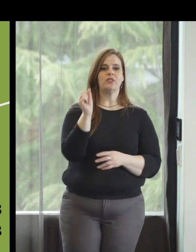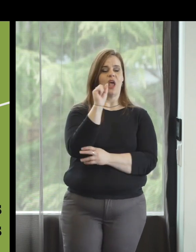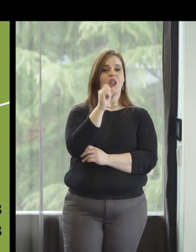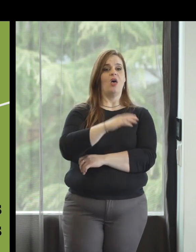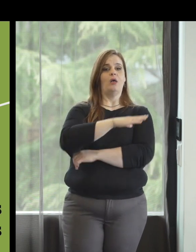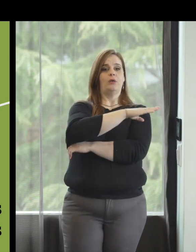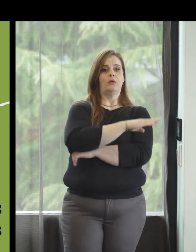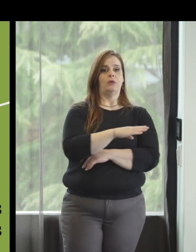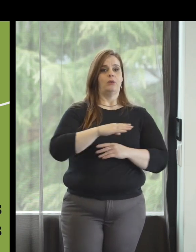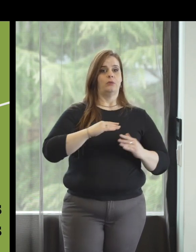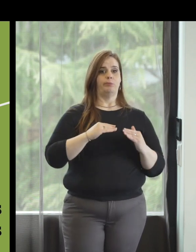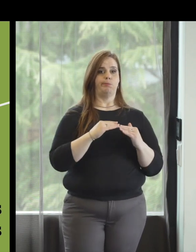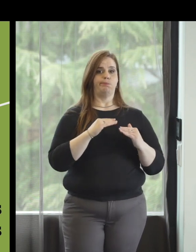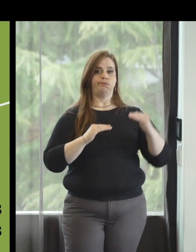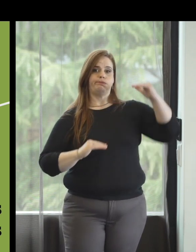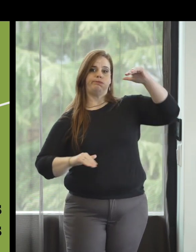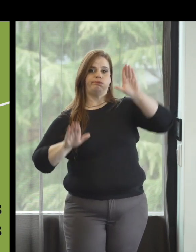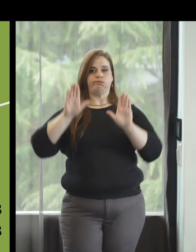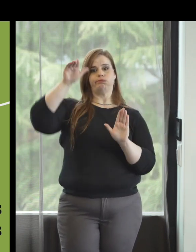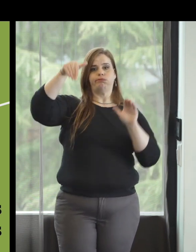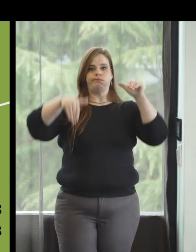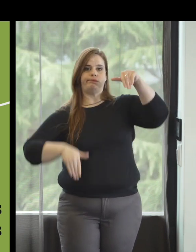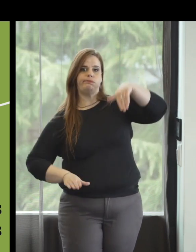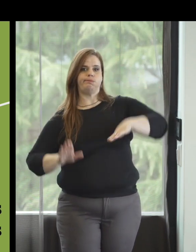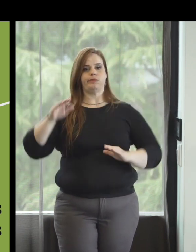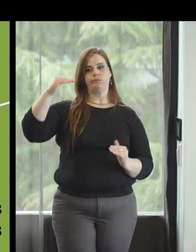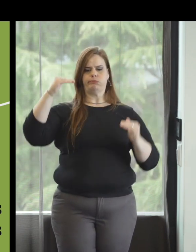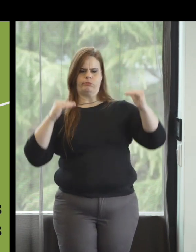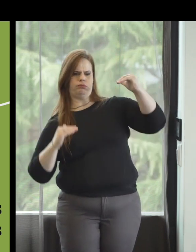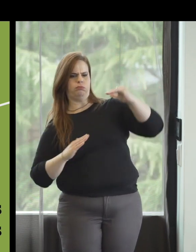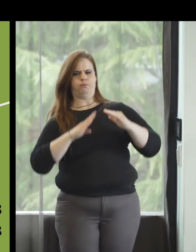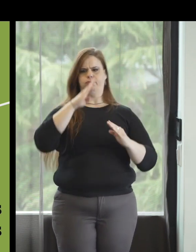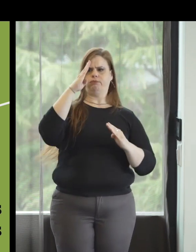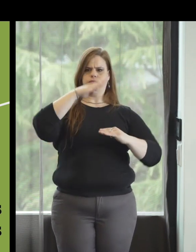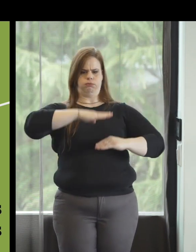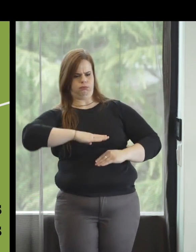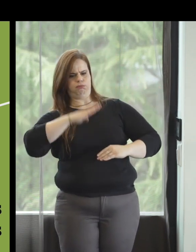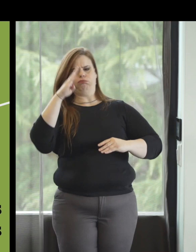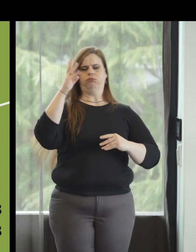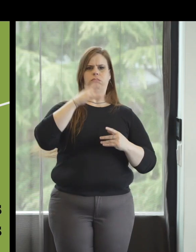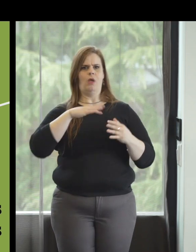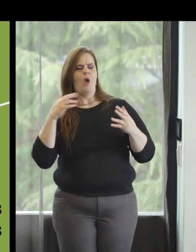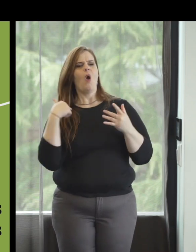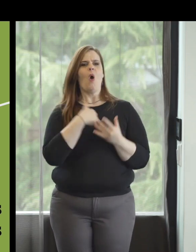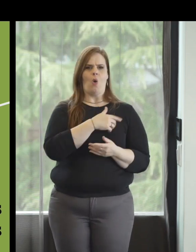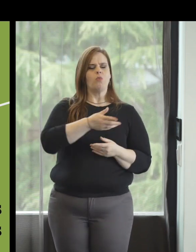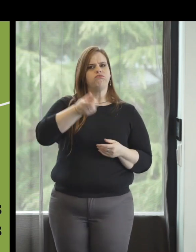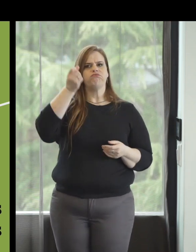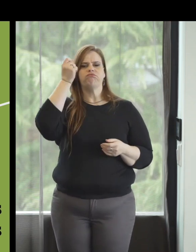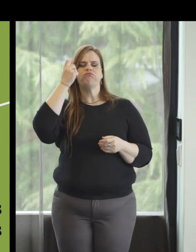make a huge difference to the local community so we worked with the community here we mapped here as part of the